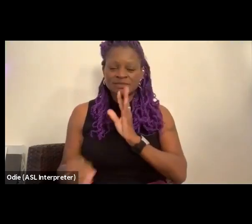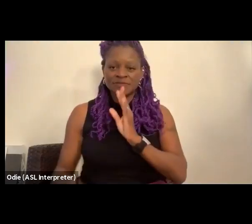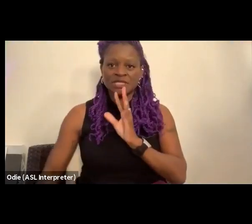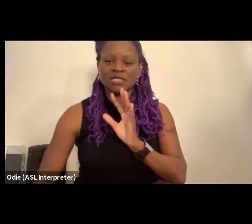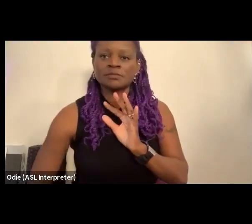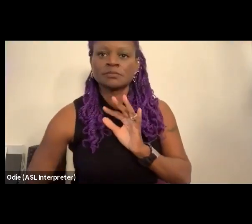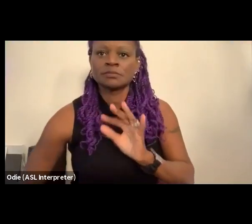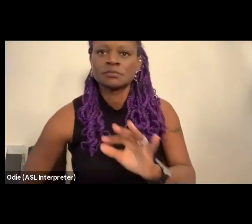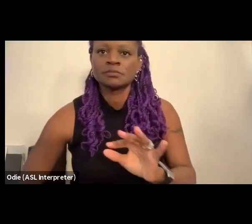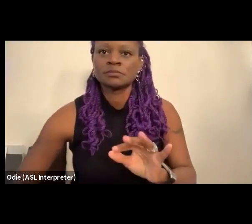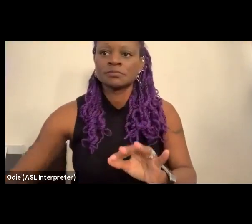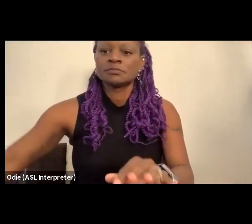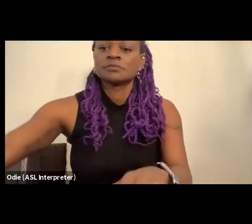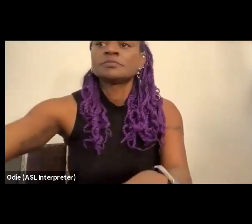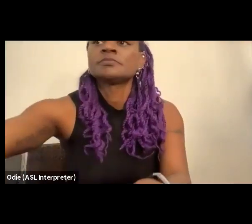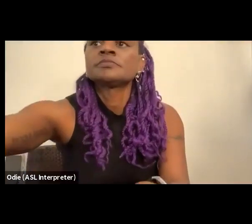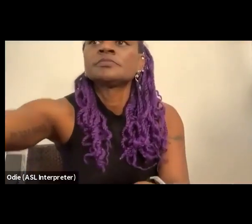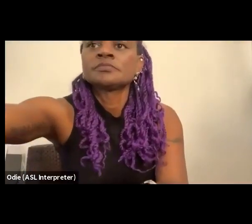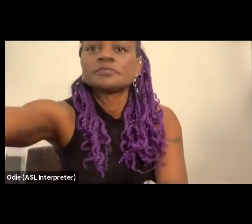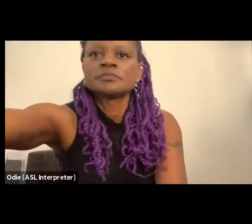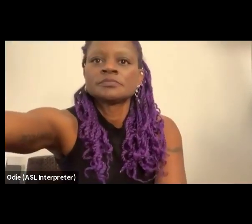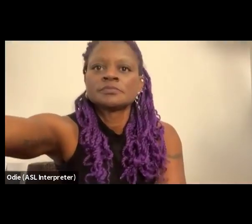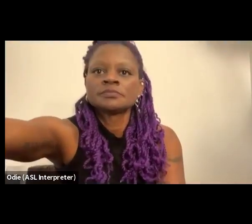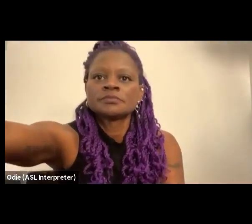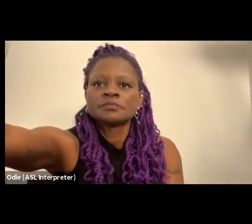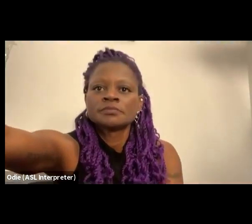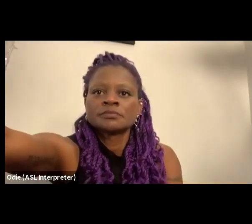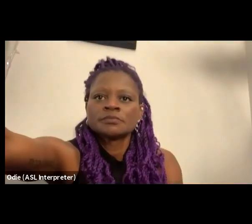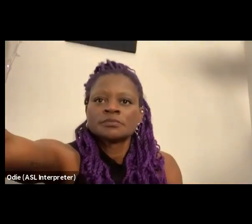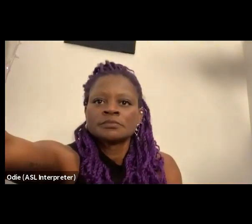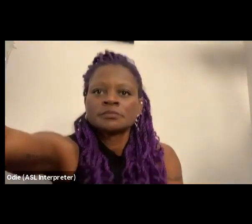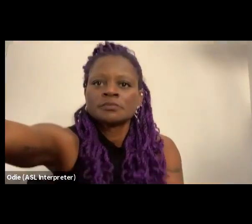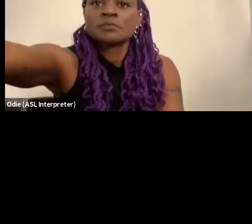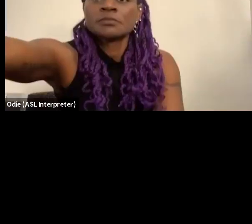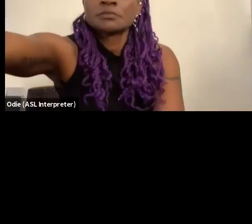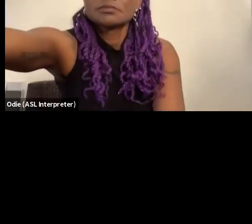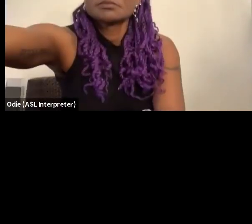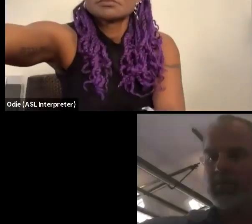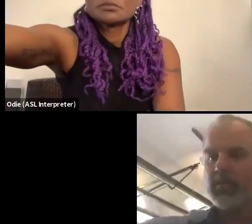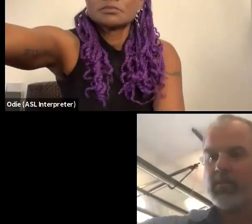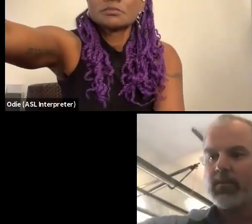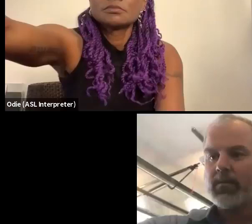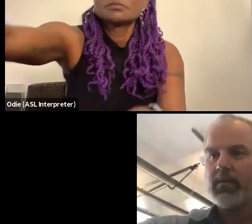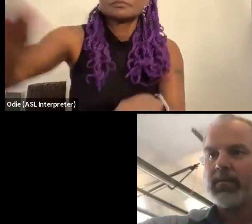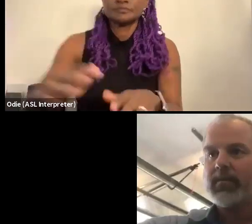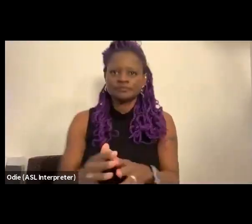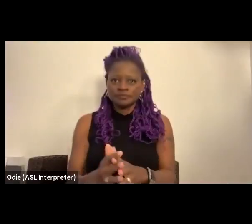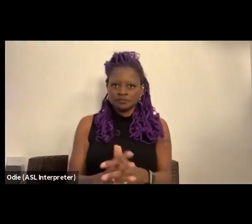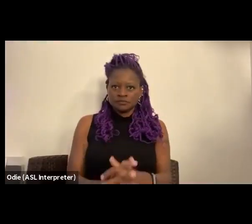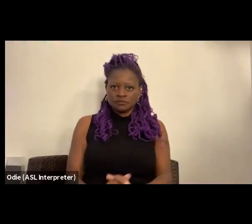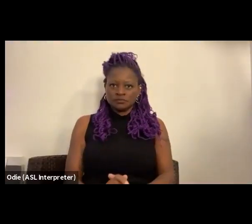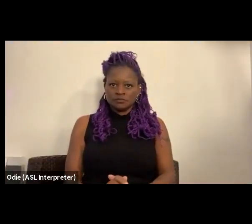When I started this event, Veniños Anastacio on Informatively organizer, Hopkins Association for Multiverses